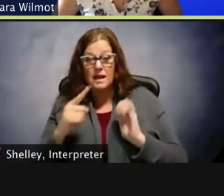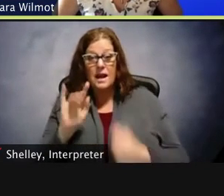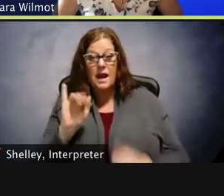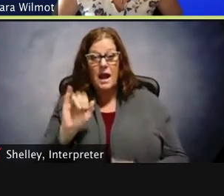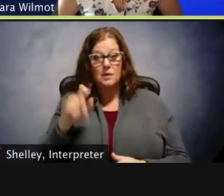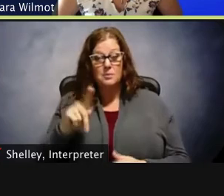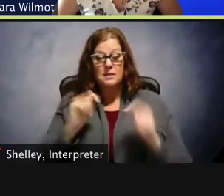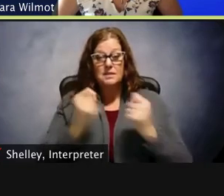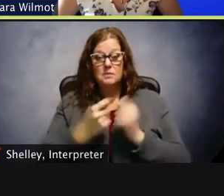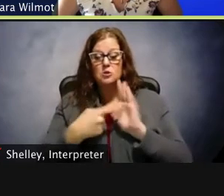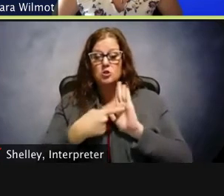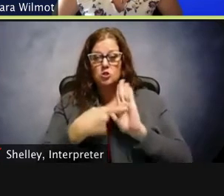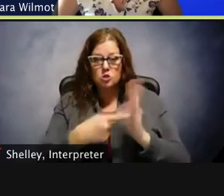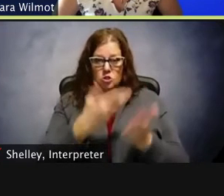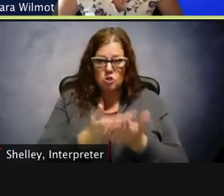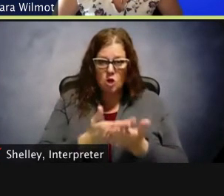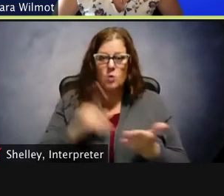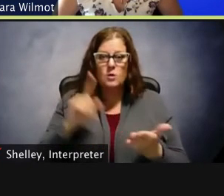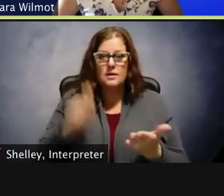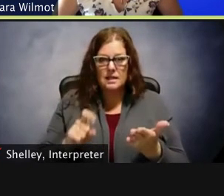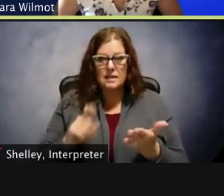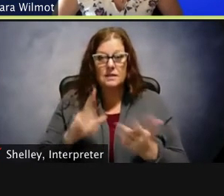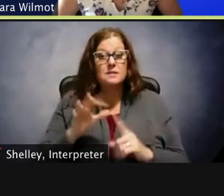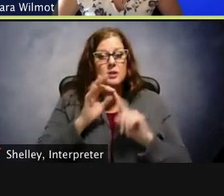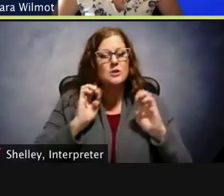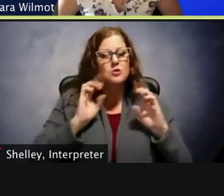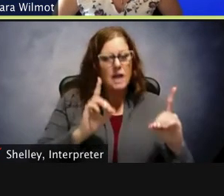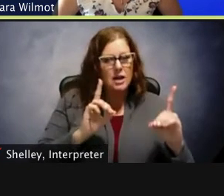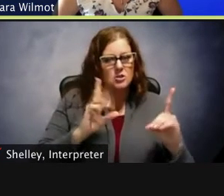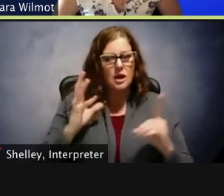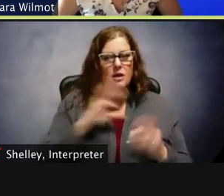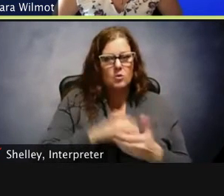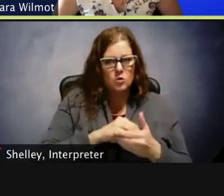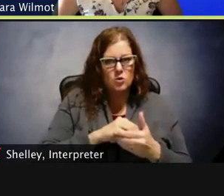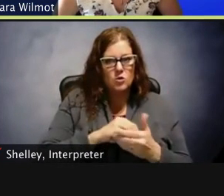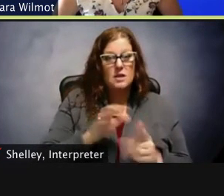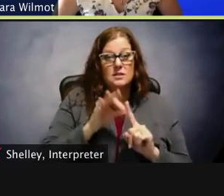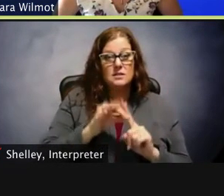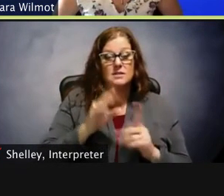show the need for special education which includes specially designed instruction and